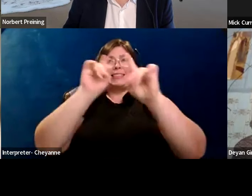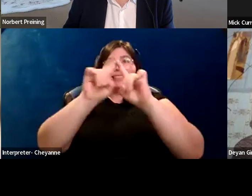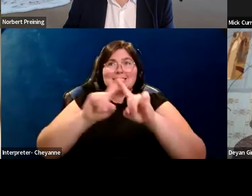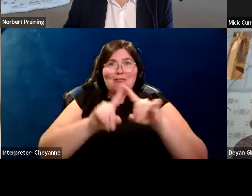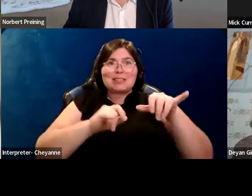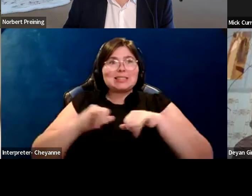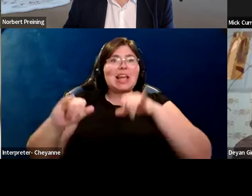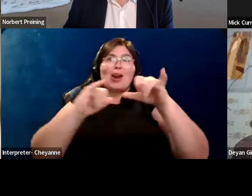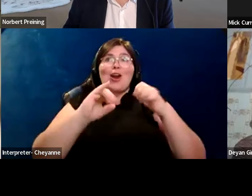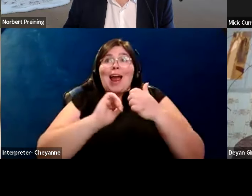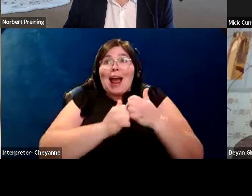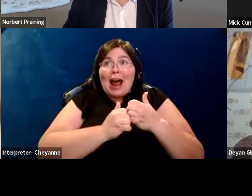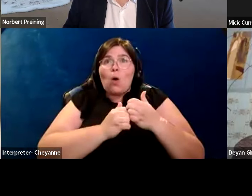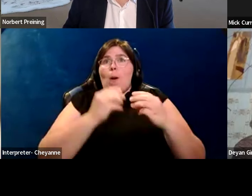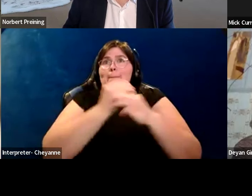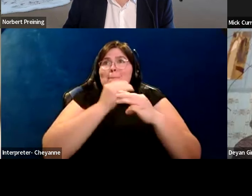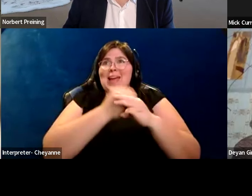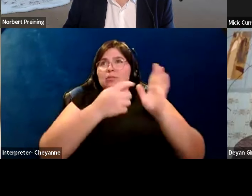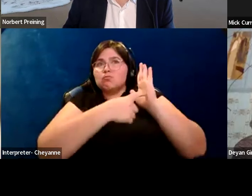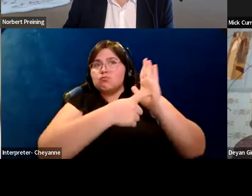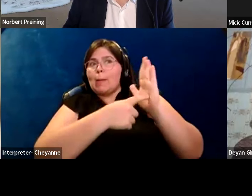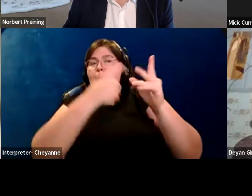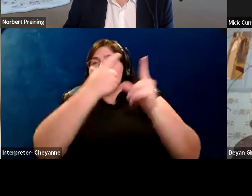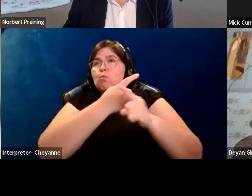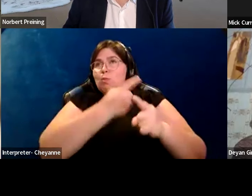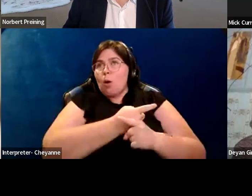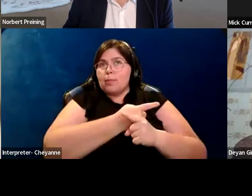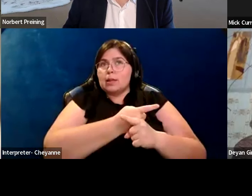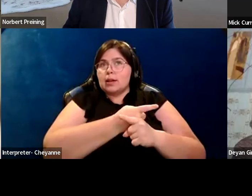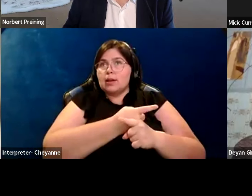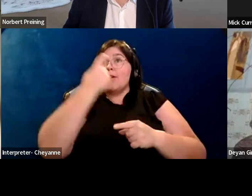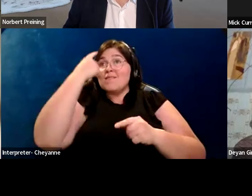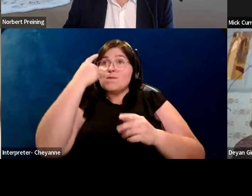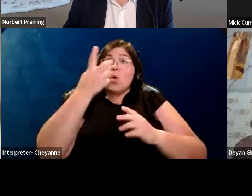to represent math appropriately in both speech and Braille.